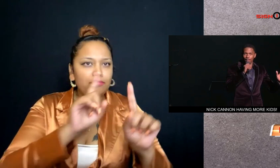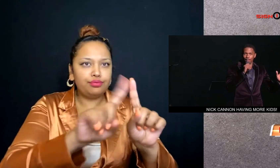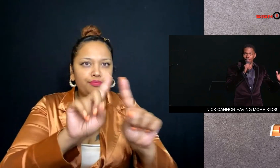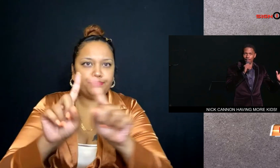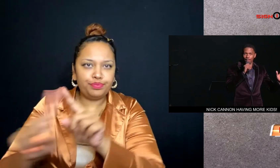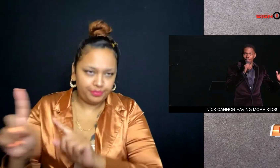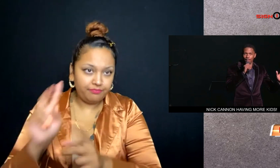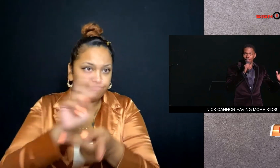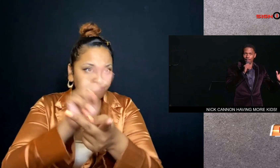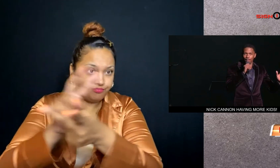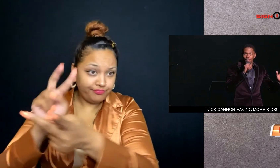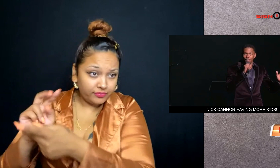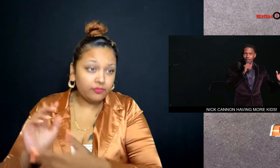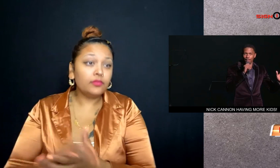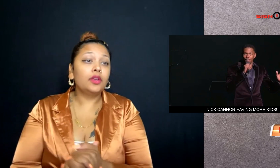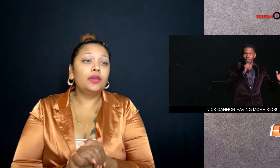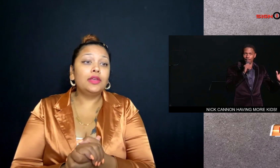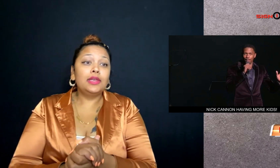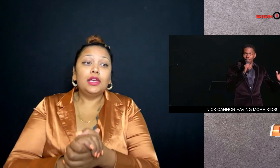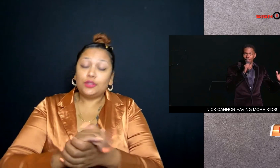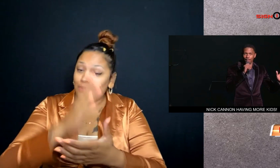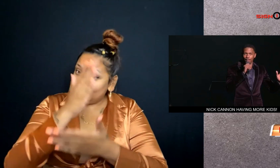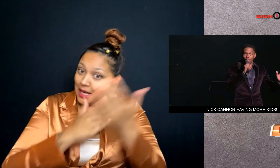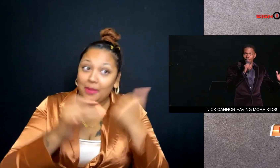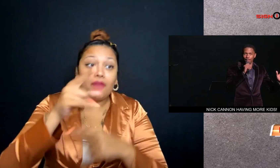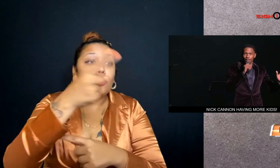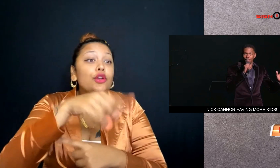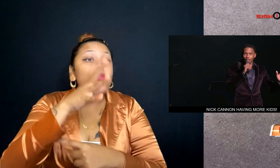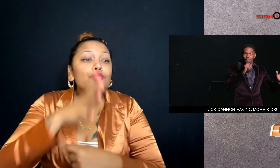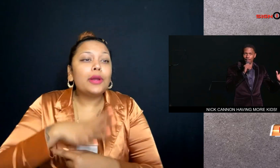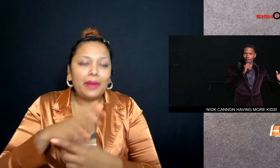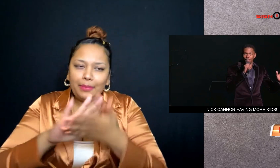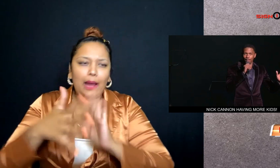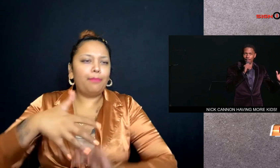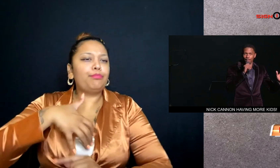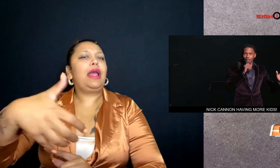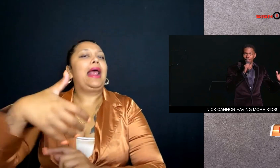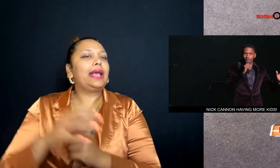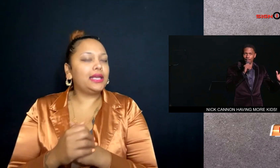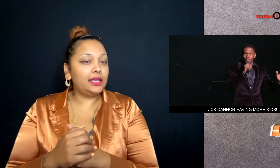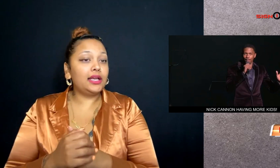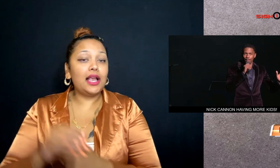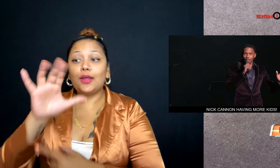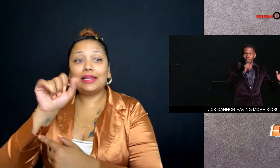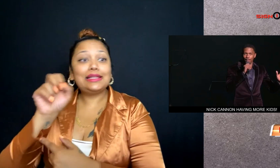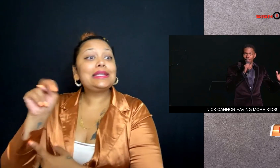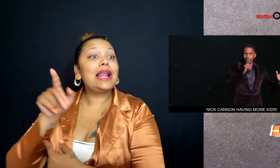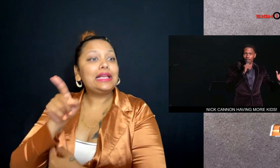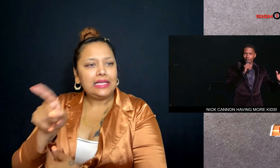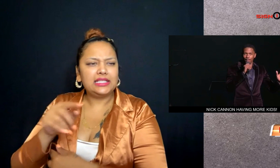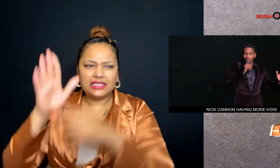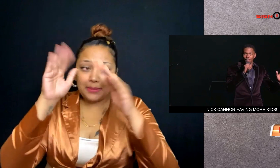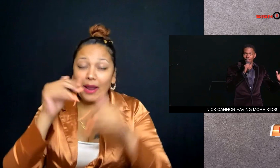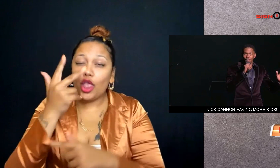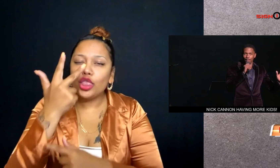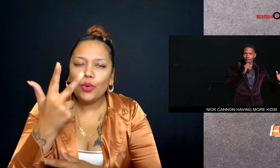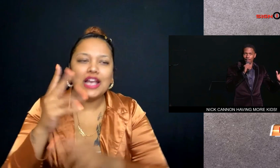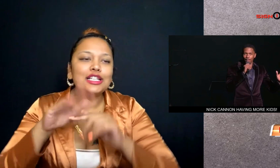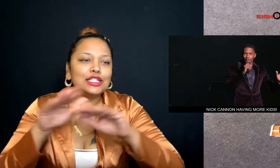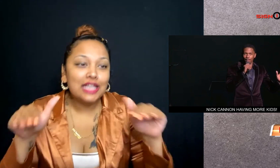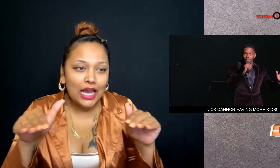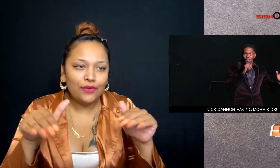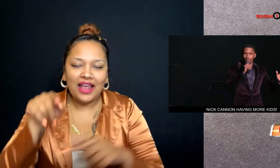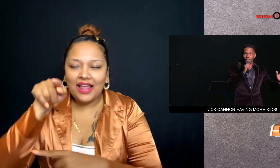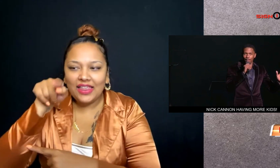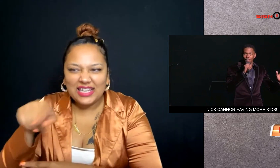of women some of those women became pregnant and now